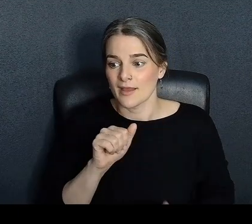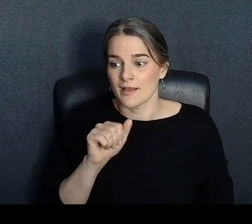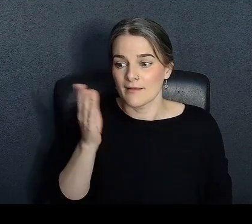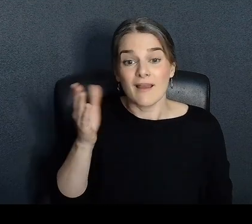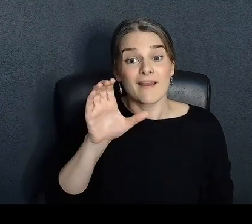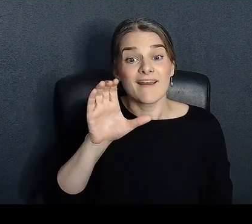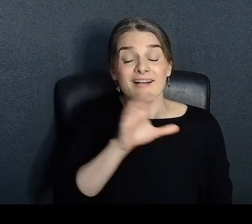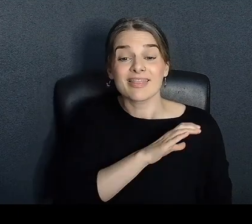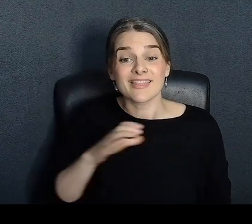Alrighty.